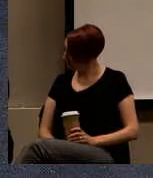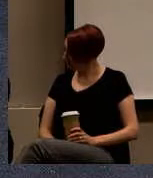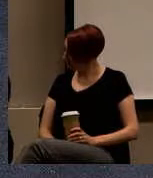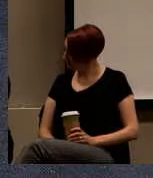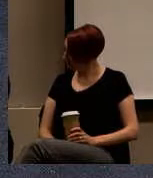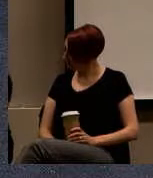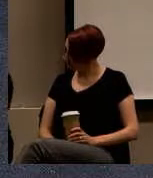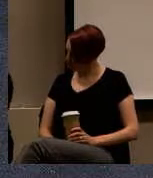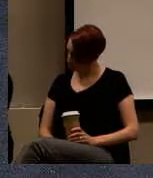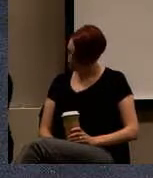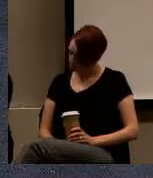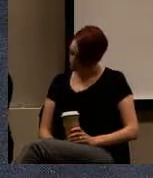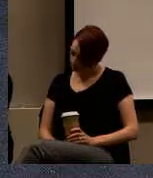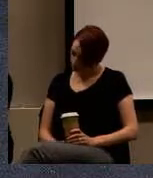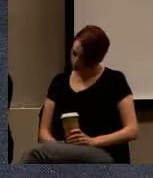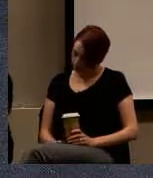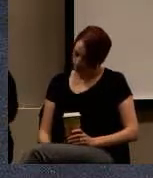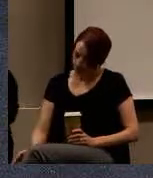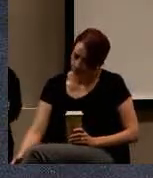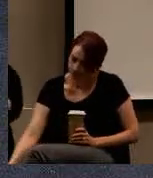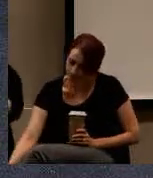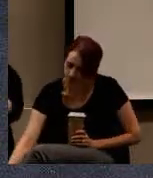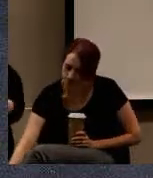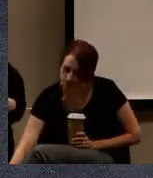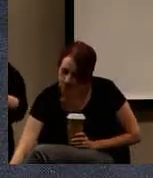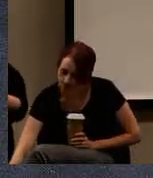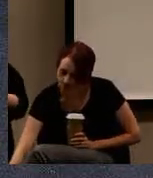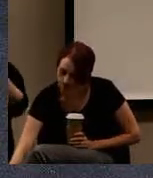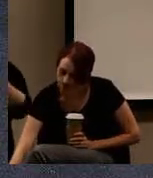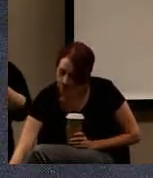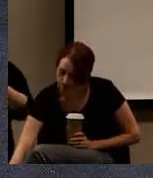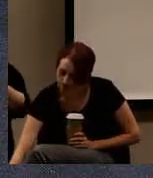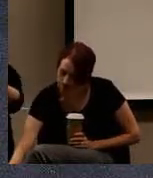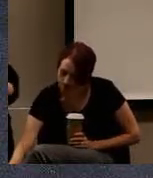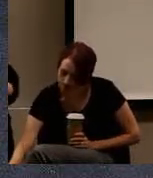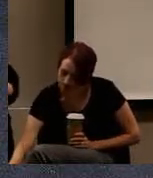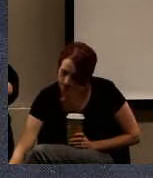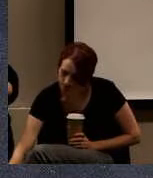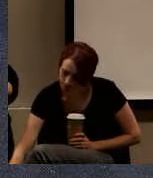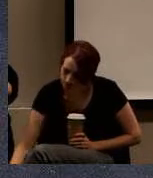of doing that anymore, so they stick to side streets. Or they don't feel comfortable making